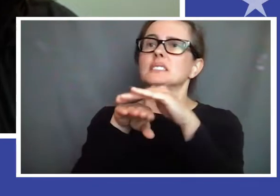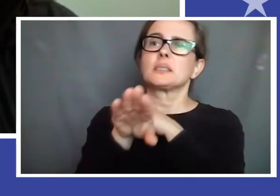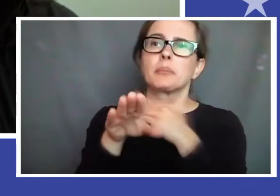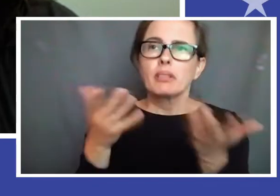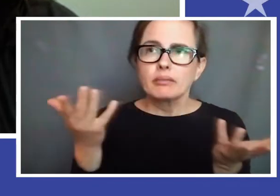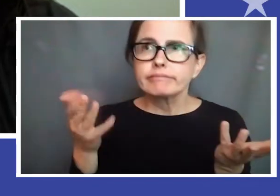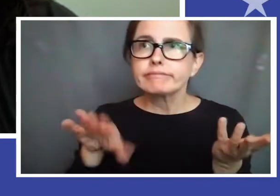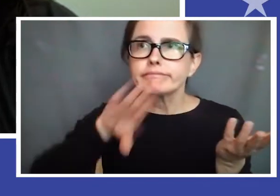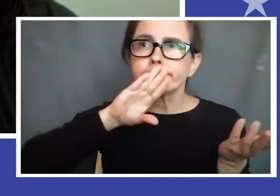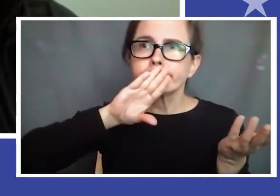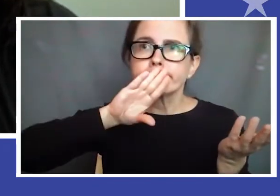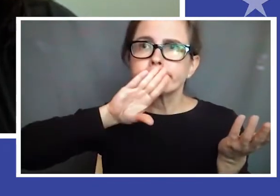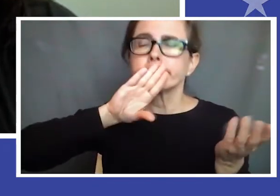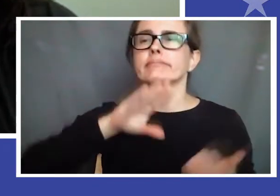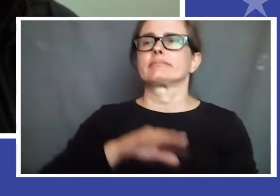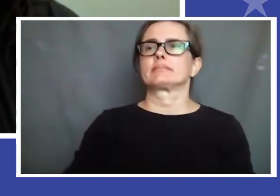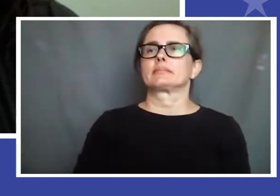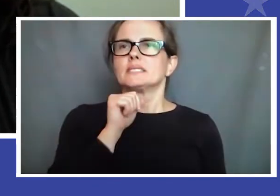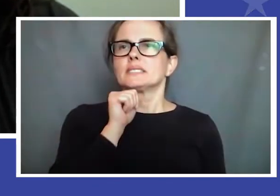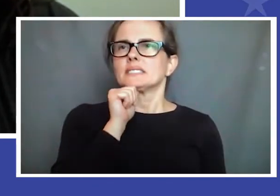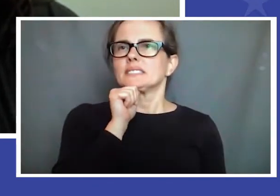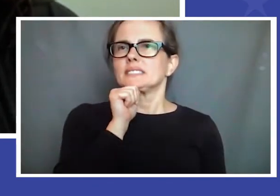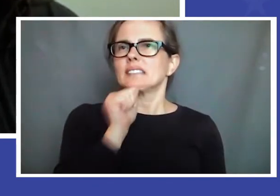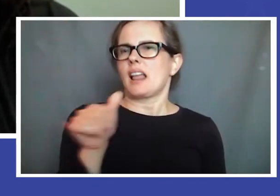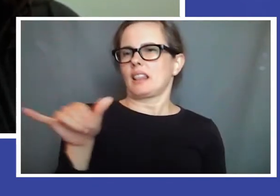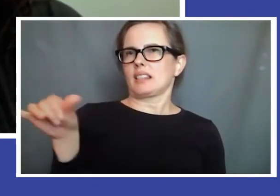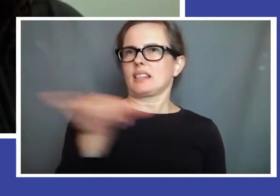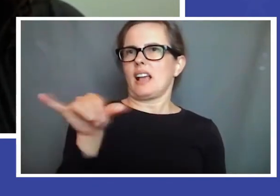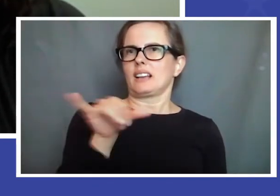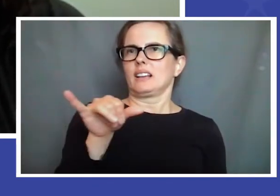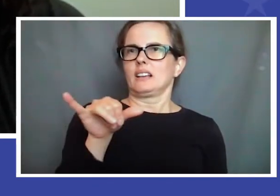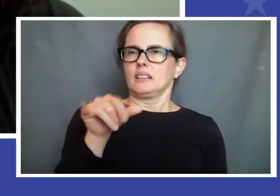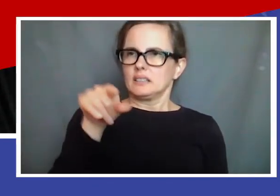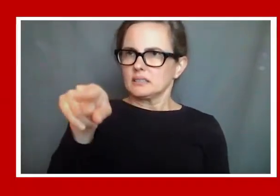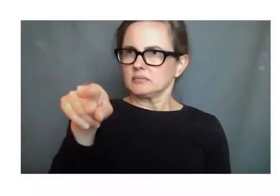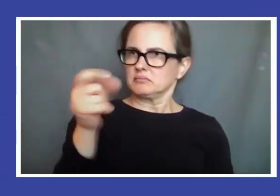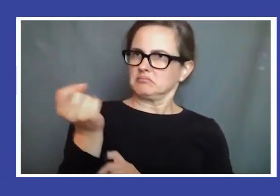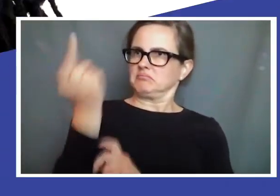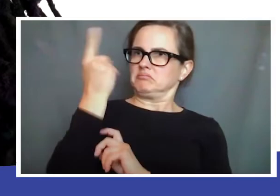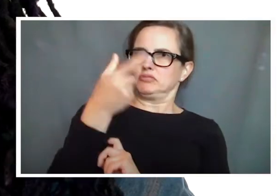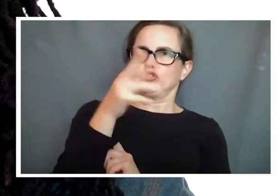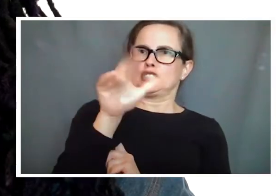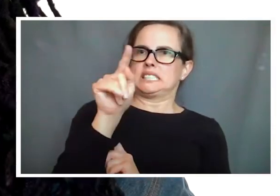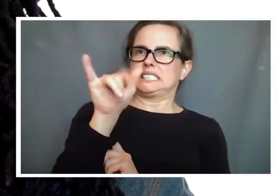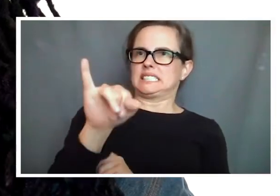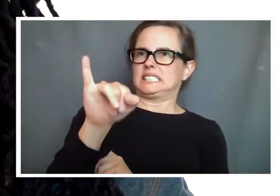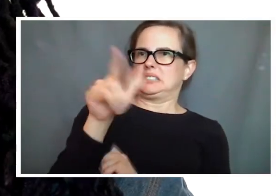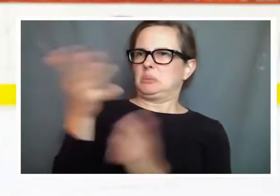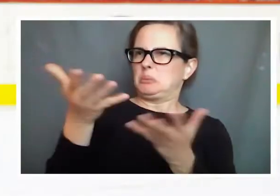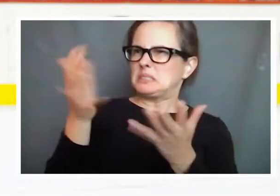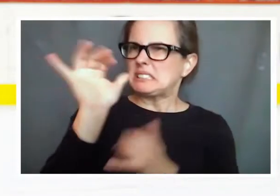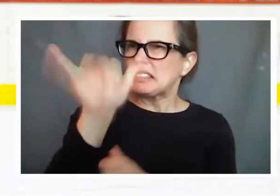that they're all actually compliant with federal law and fully accessible. It's not like we're asking you to explain what Gritty is.